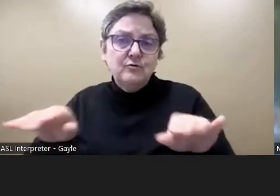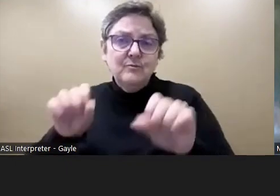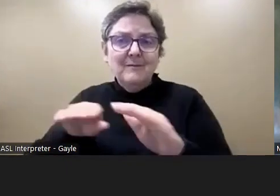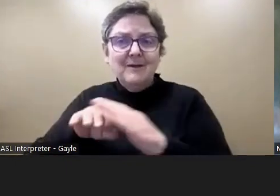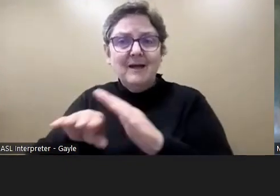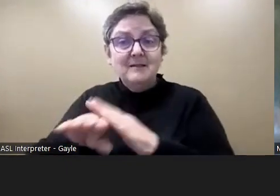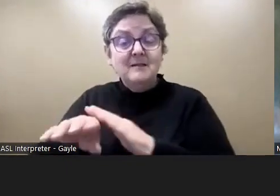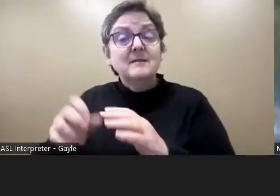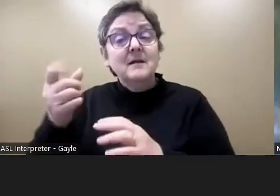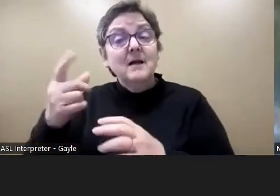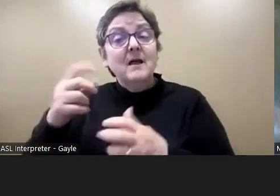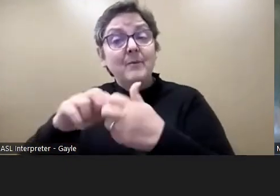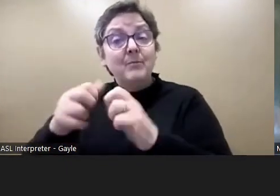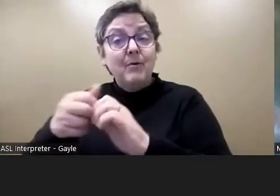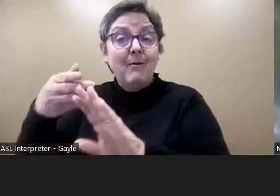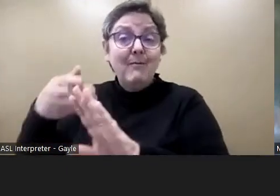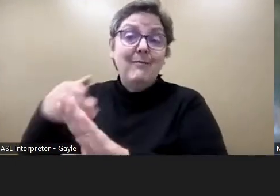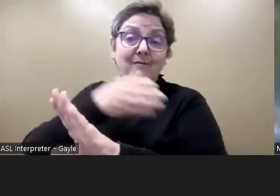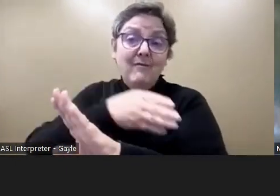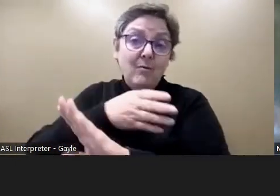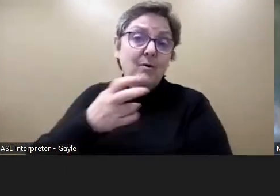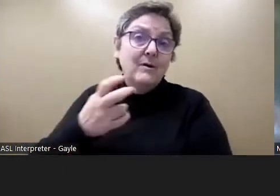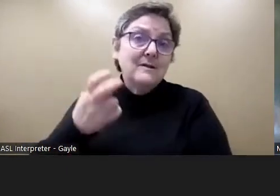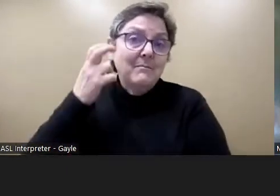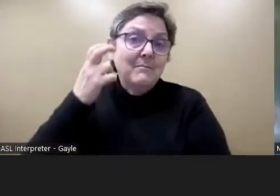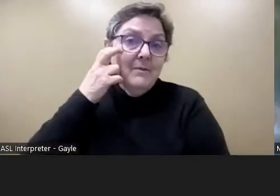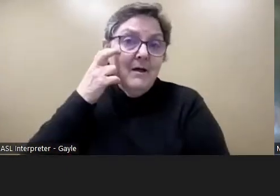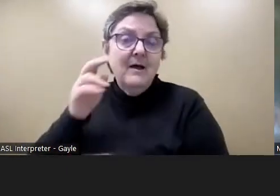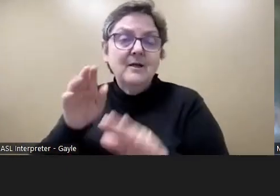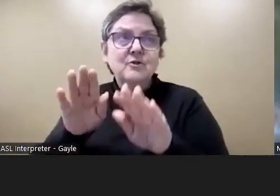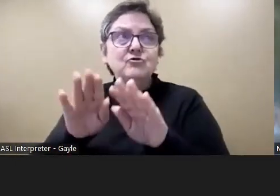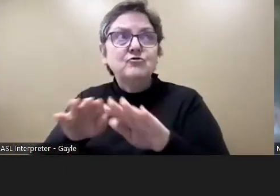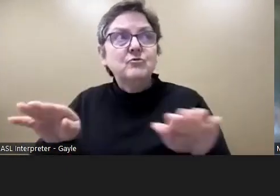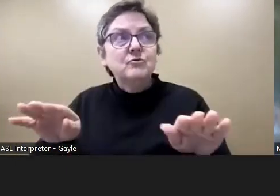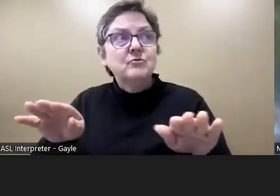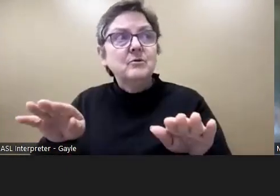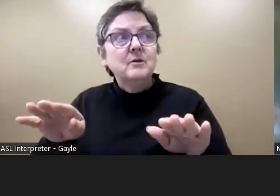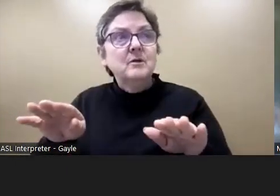have difficult for them to access great books.